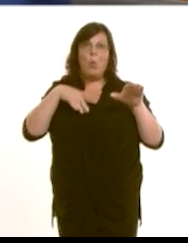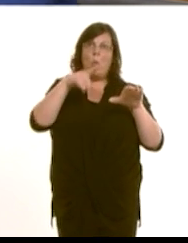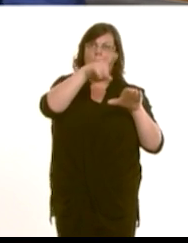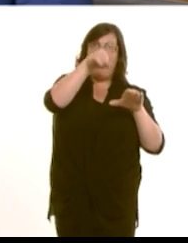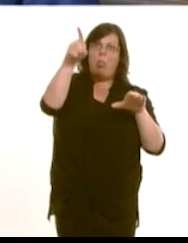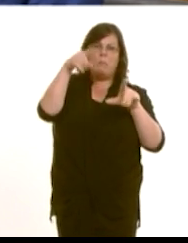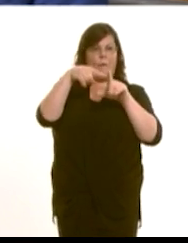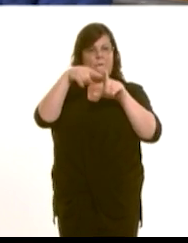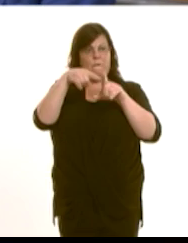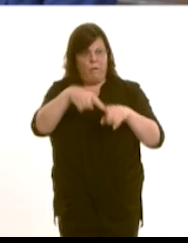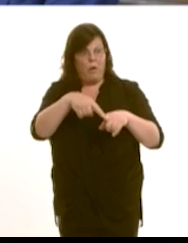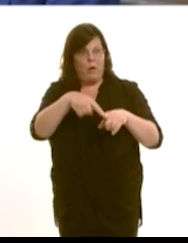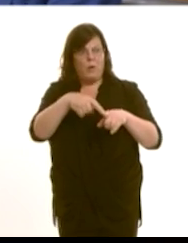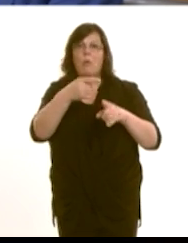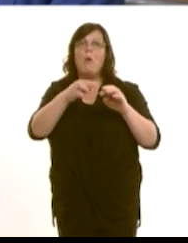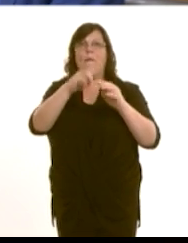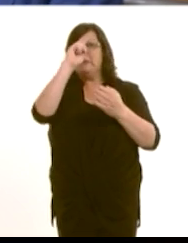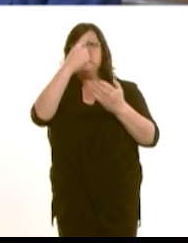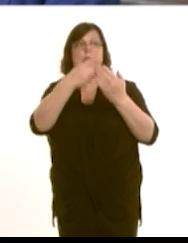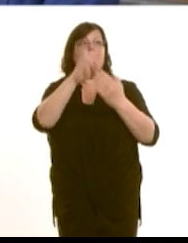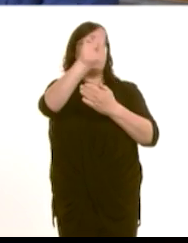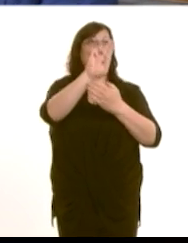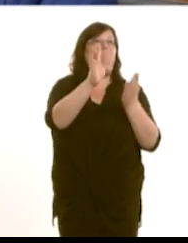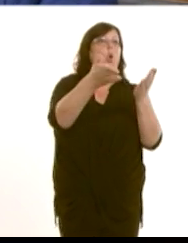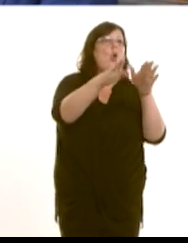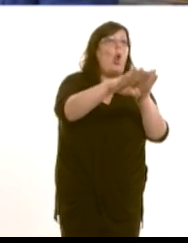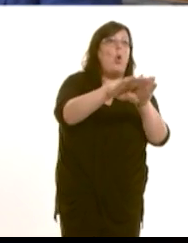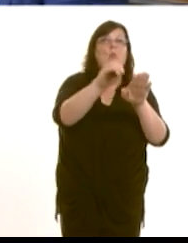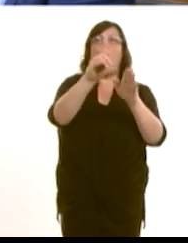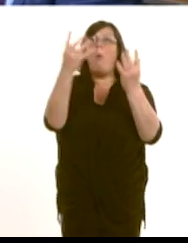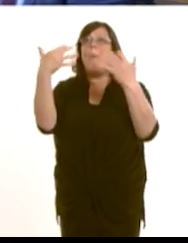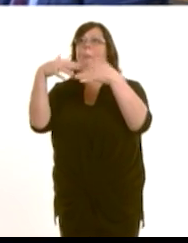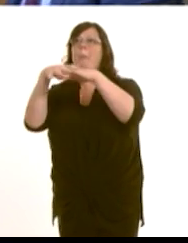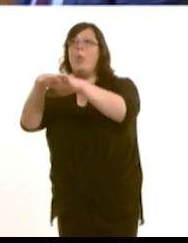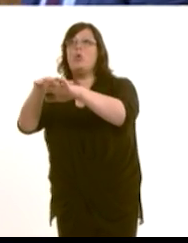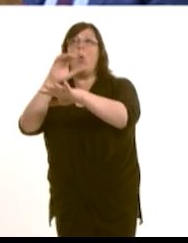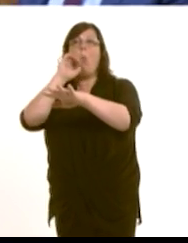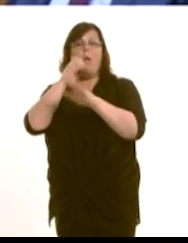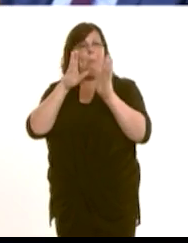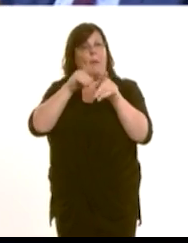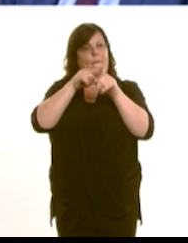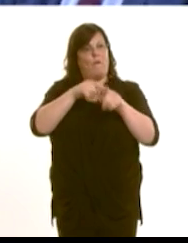when school closures and mergers are proposed, we expect the process to be observed.